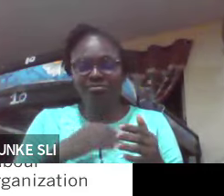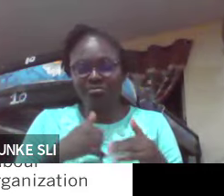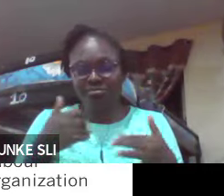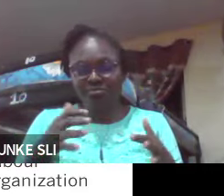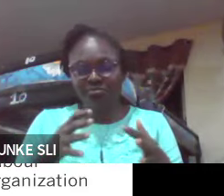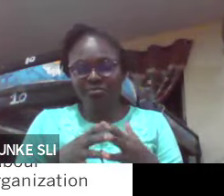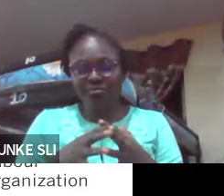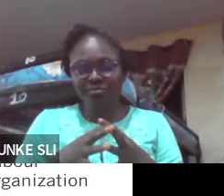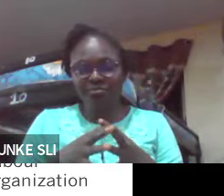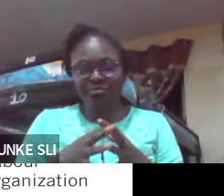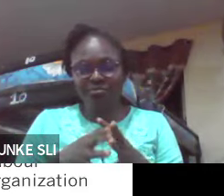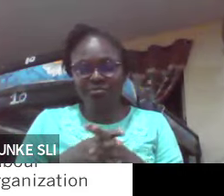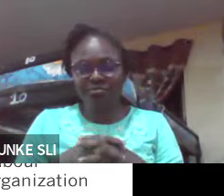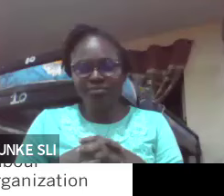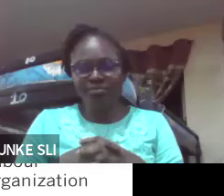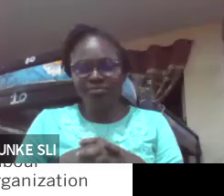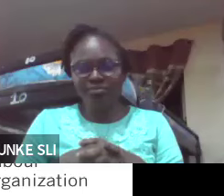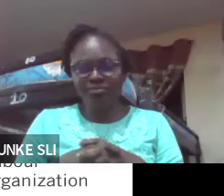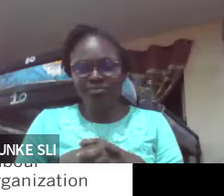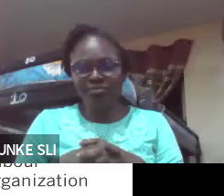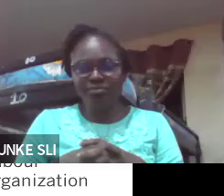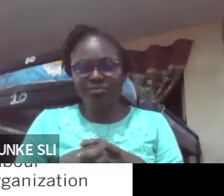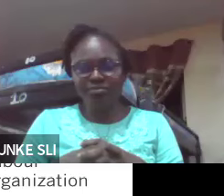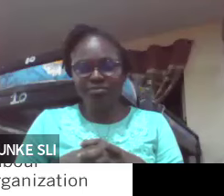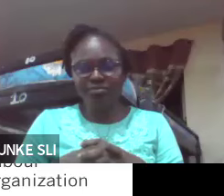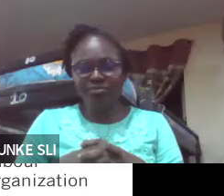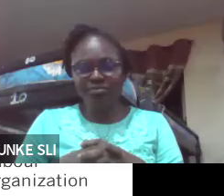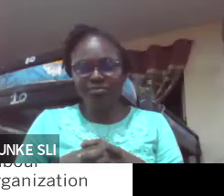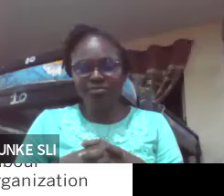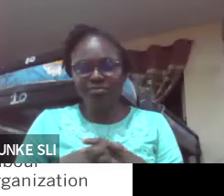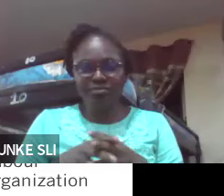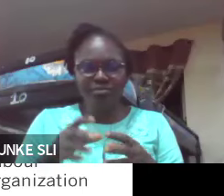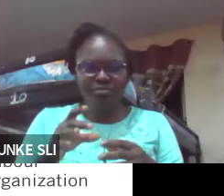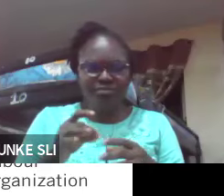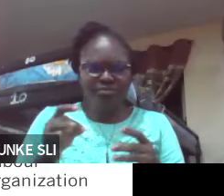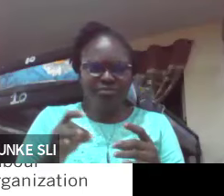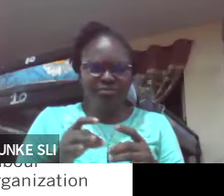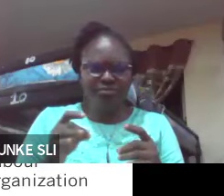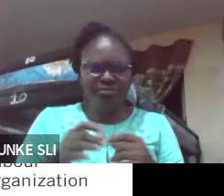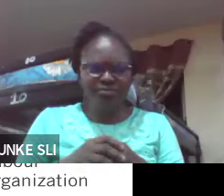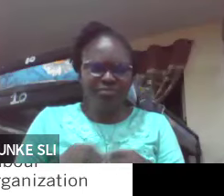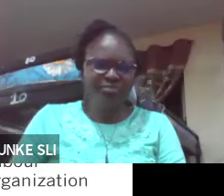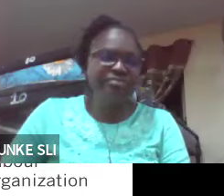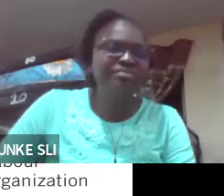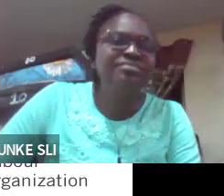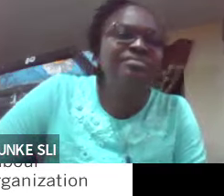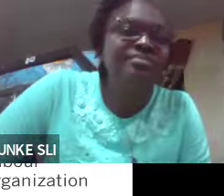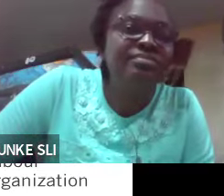Dotun Akinseinde: over and over yesterday and today. But I'm gonna pick somebody at random in the class